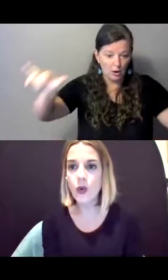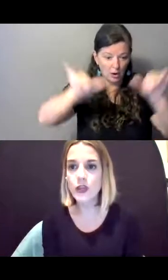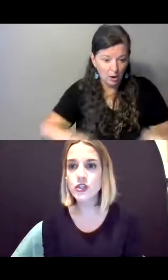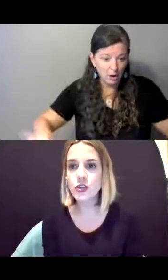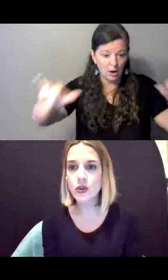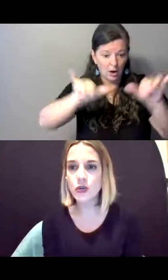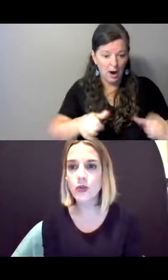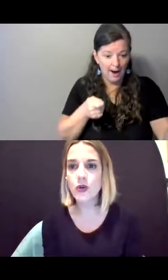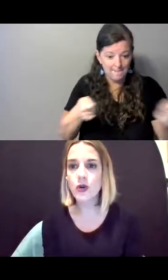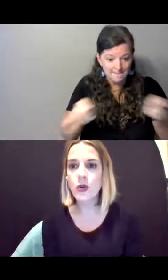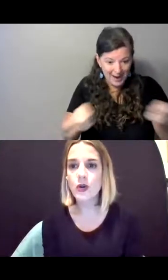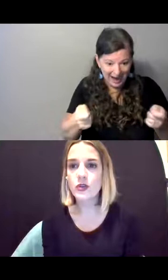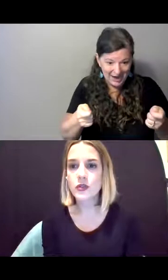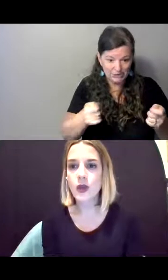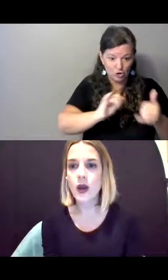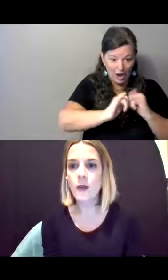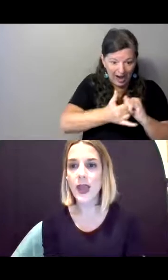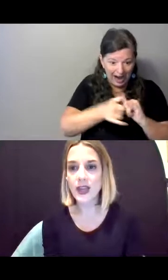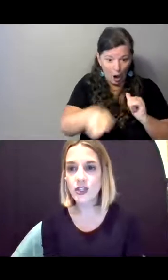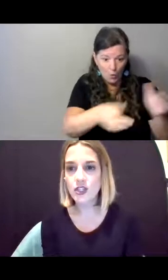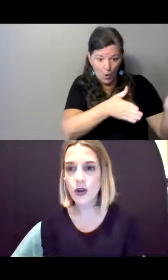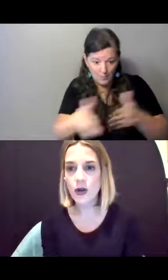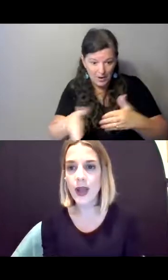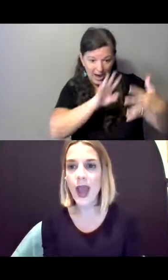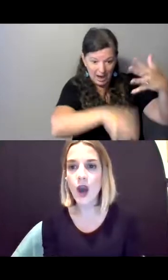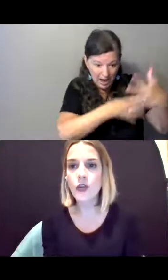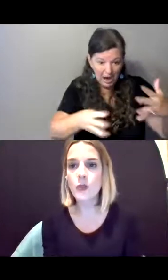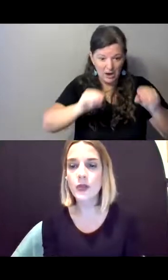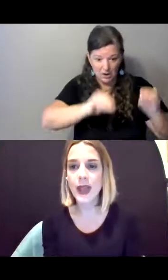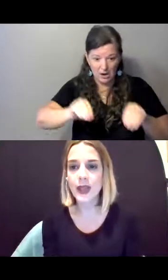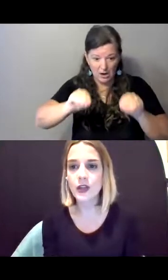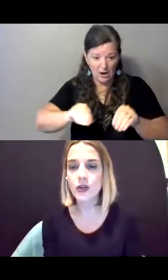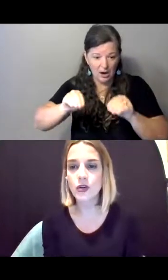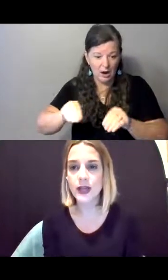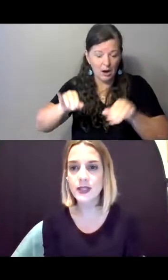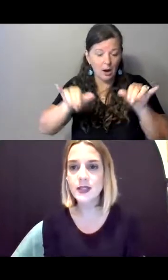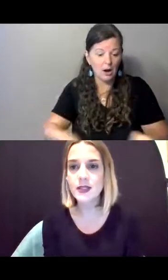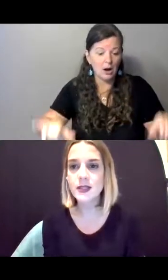once you manage on how you plan your lessons,